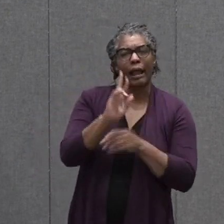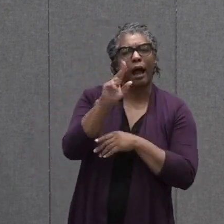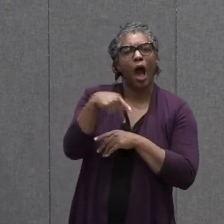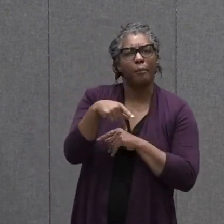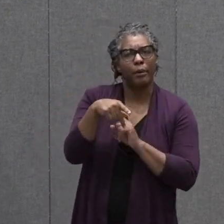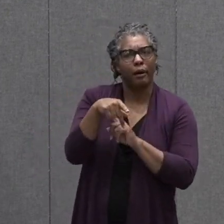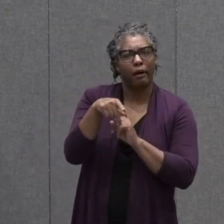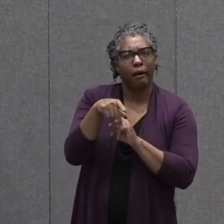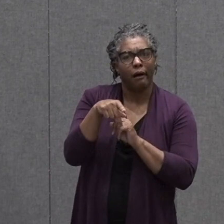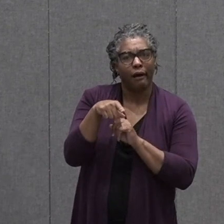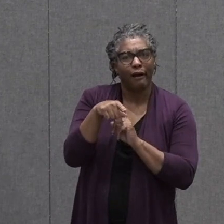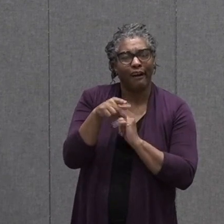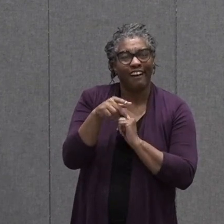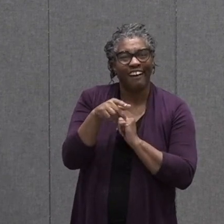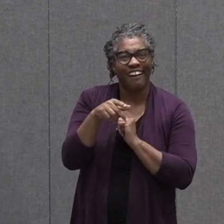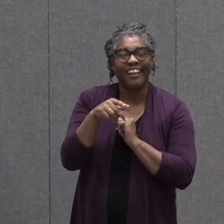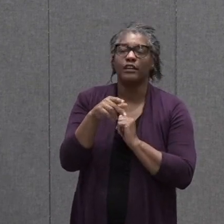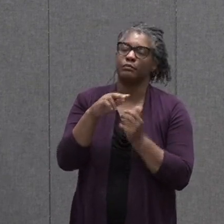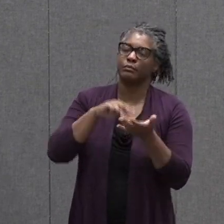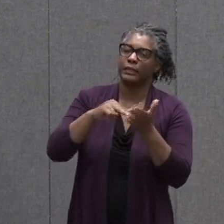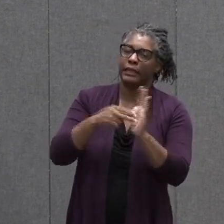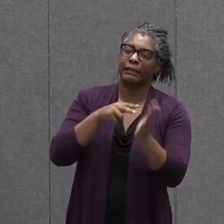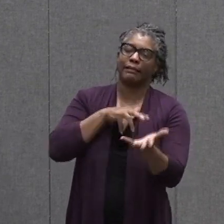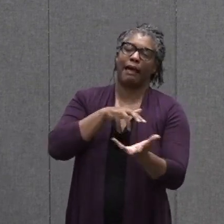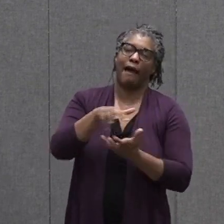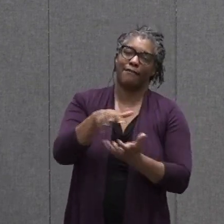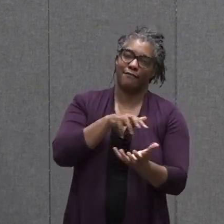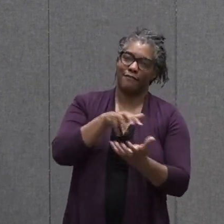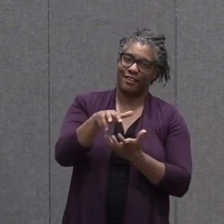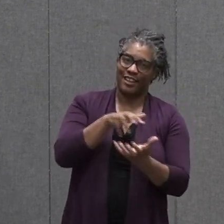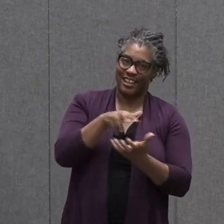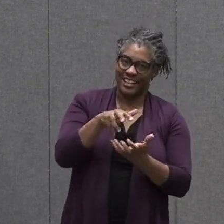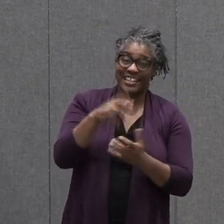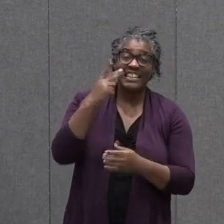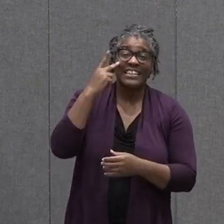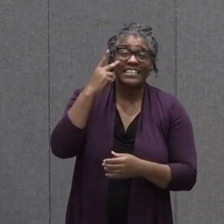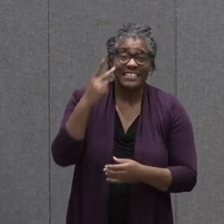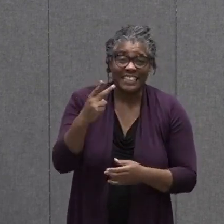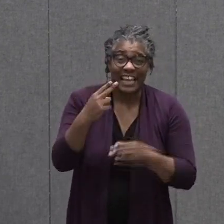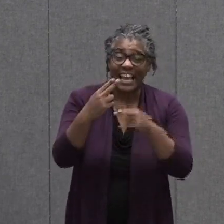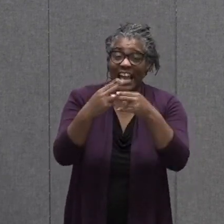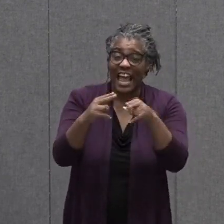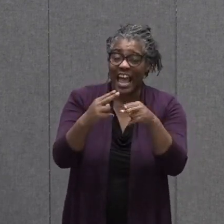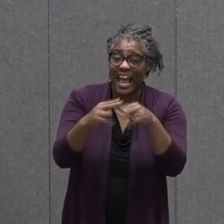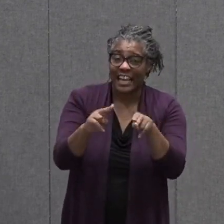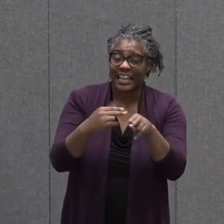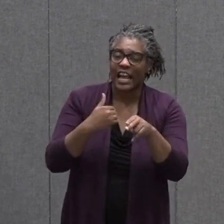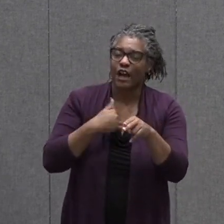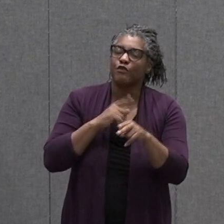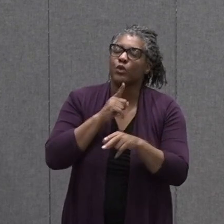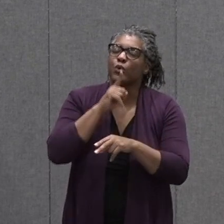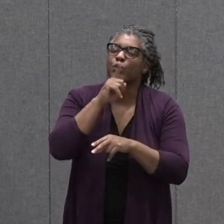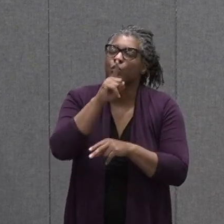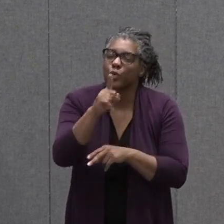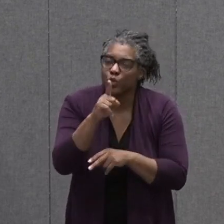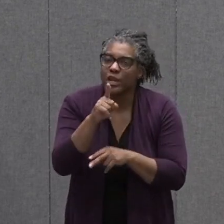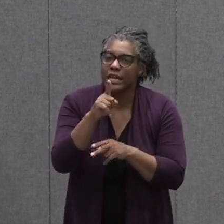You can see that Egg got a real crack from laughing too hard at Peanut Butter's joke.